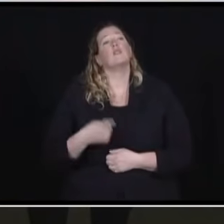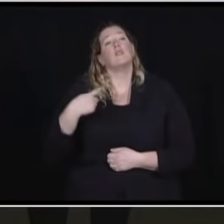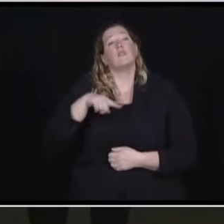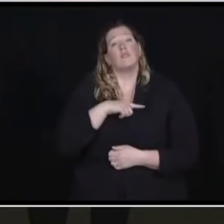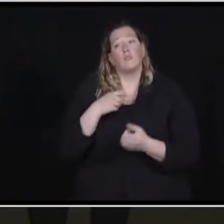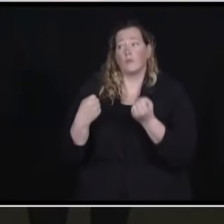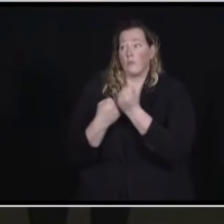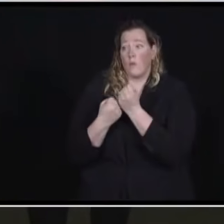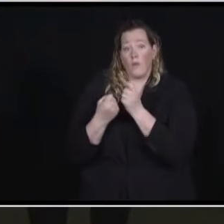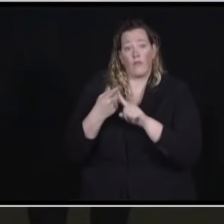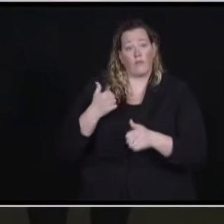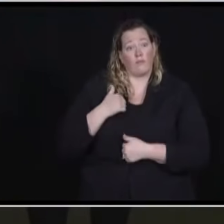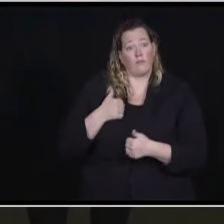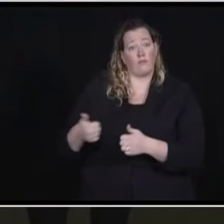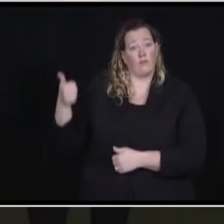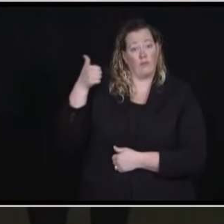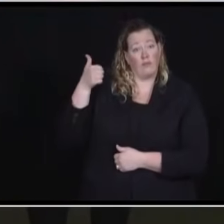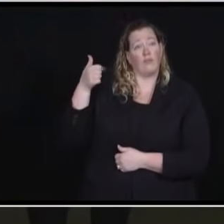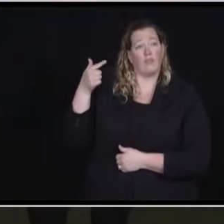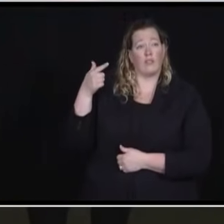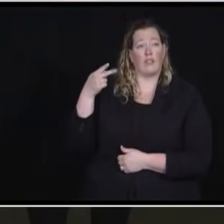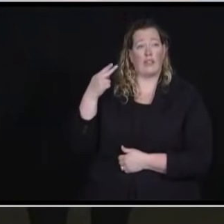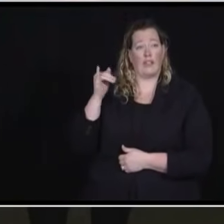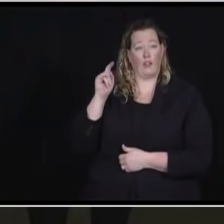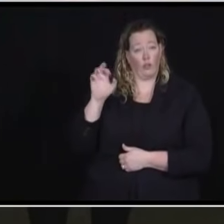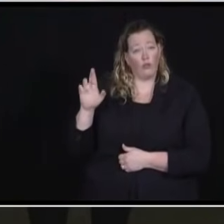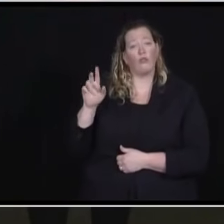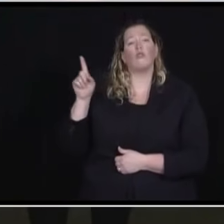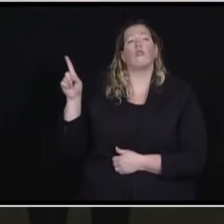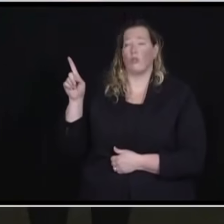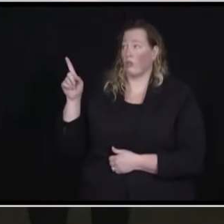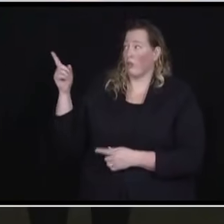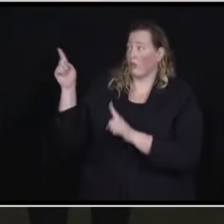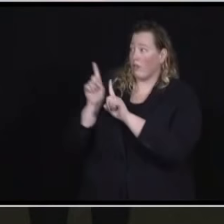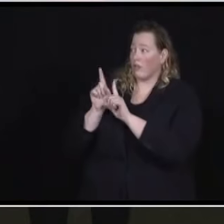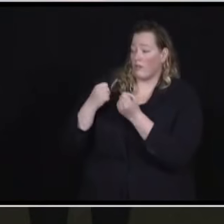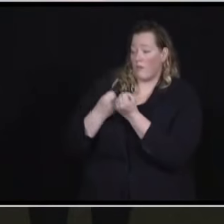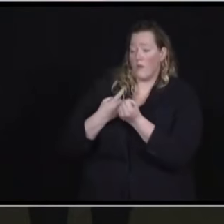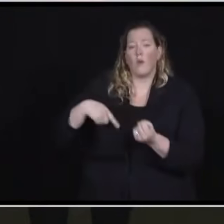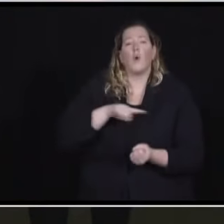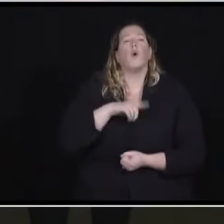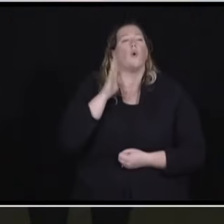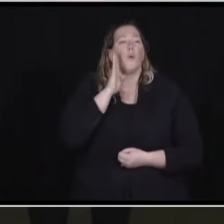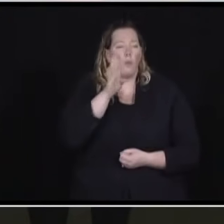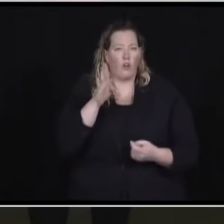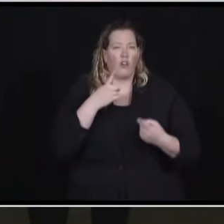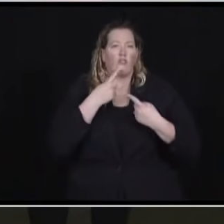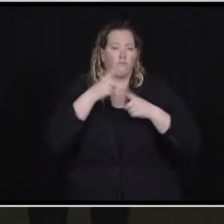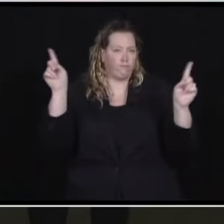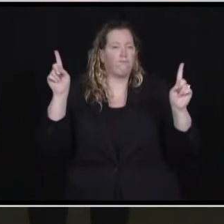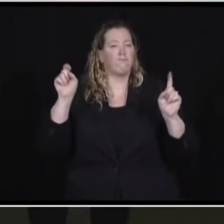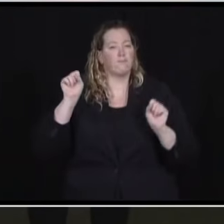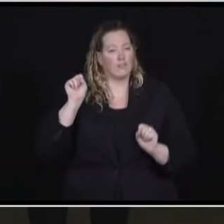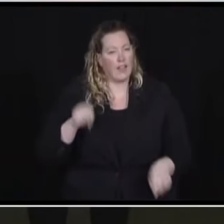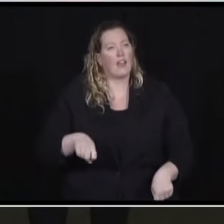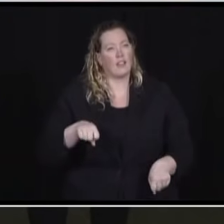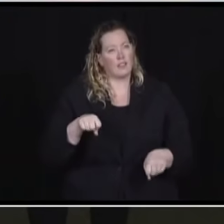pressure off of our hospitals. The sooner we get this vaccine, the sooner we will get life back to normal, the sooner this awful pandemic is over.